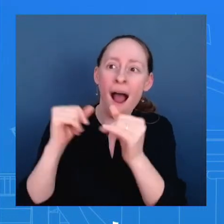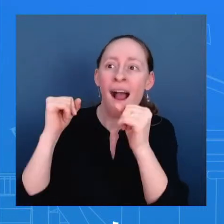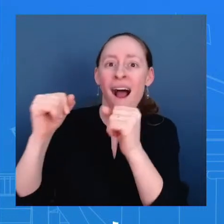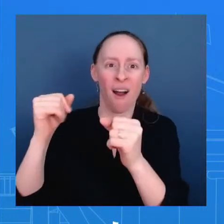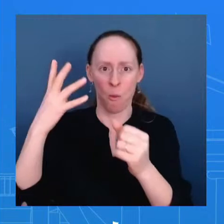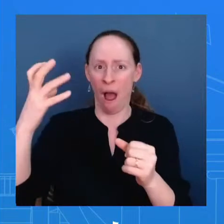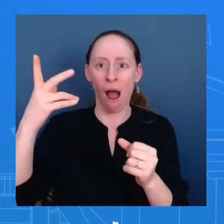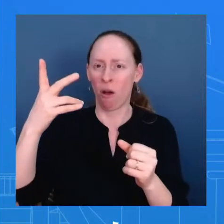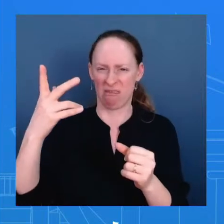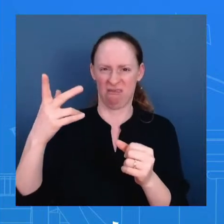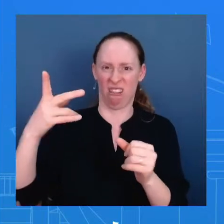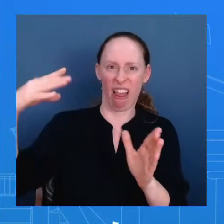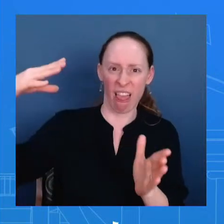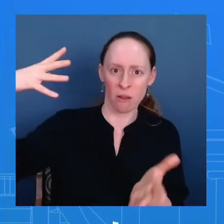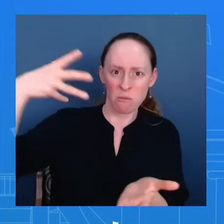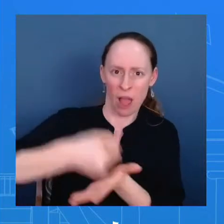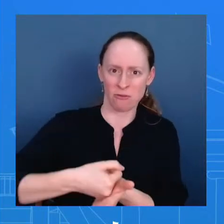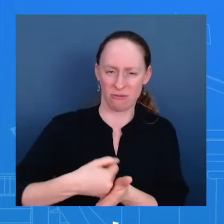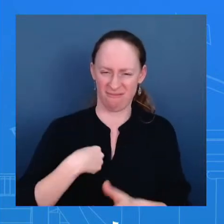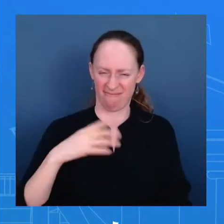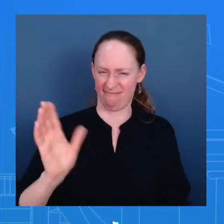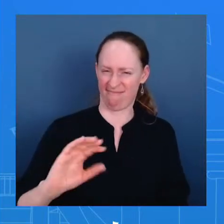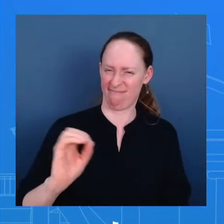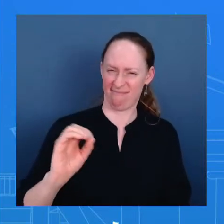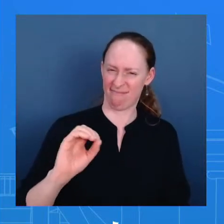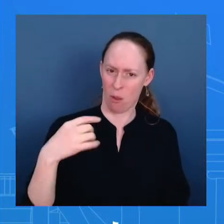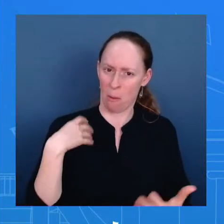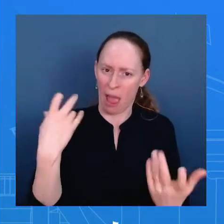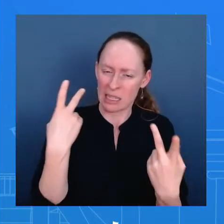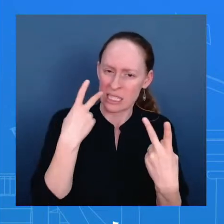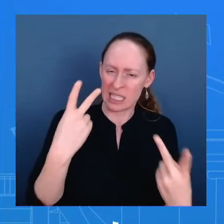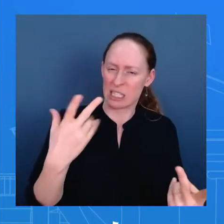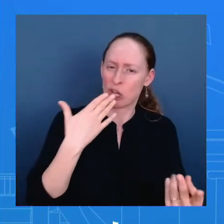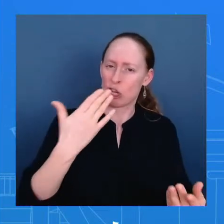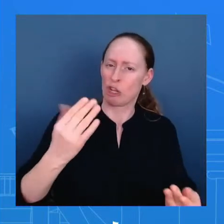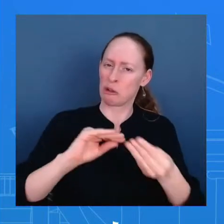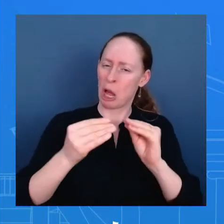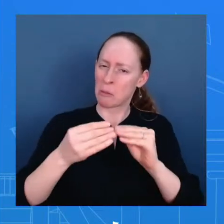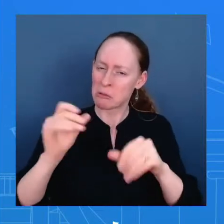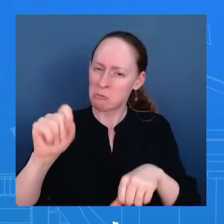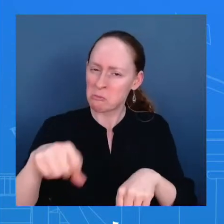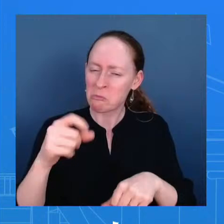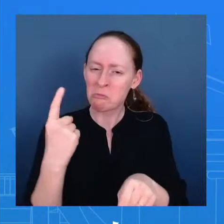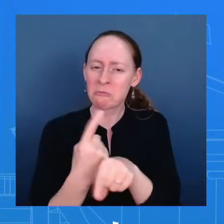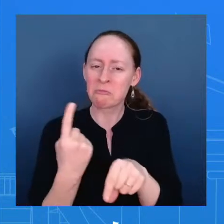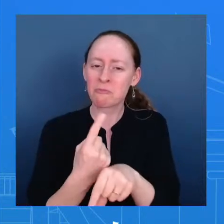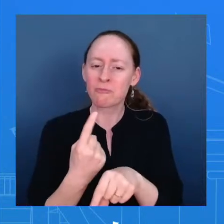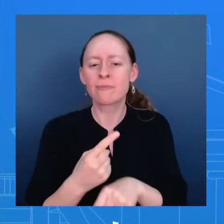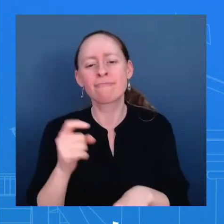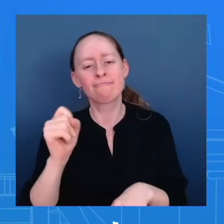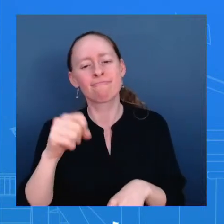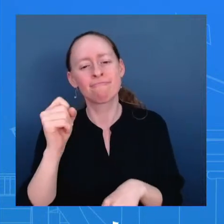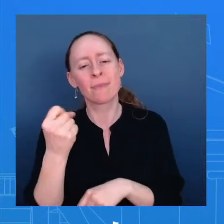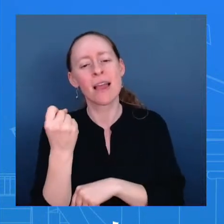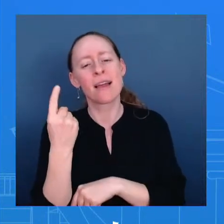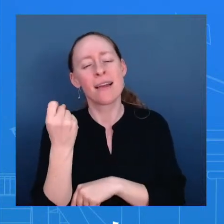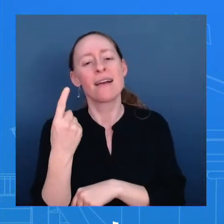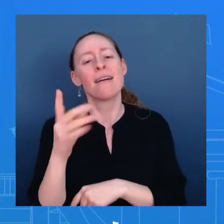It's something that we would never root for from here. But obviously, you know, the stock market, again, is not the economy.